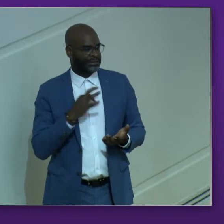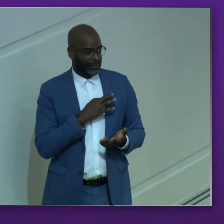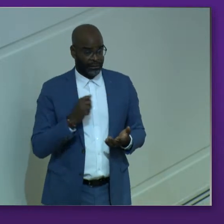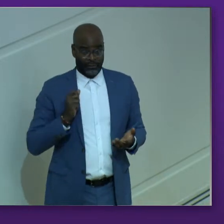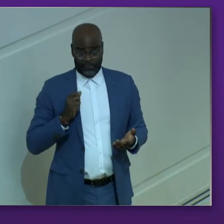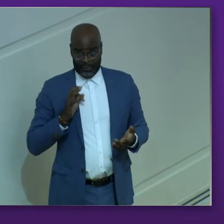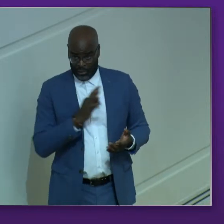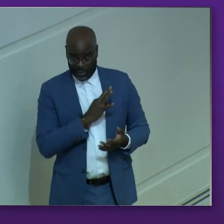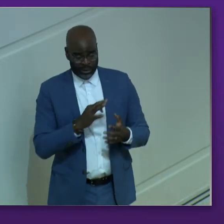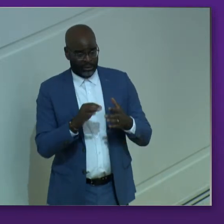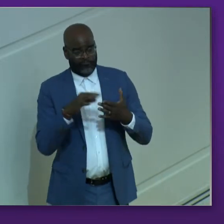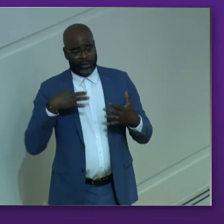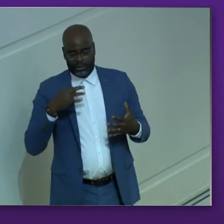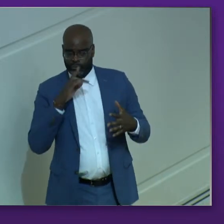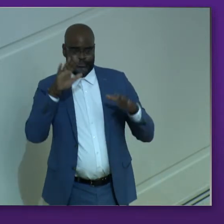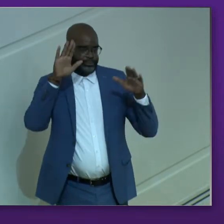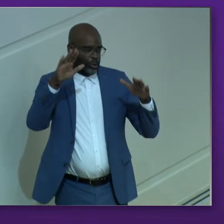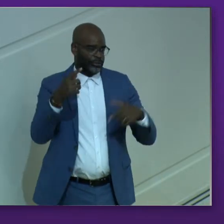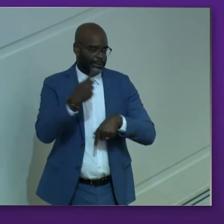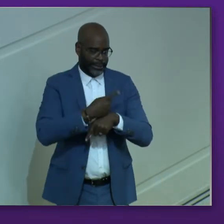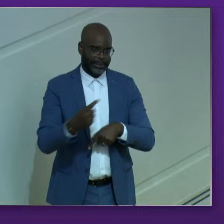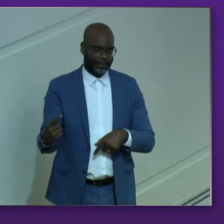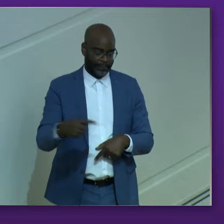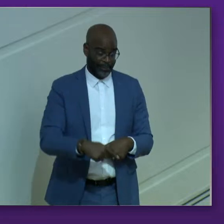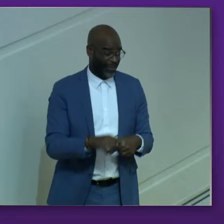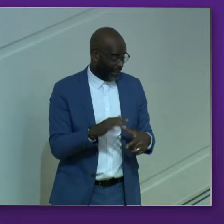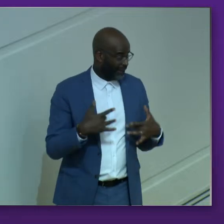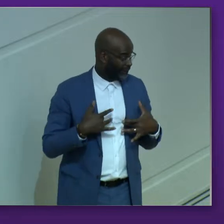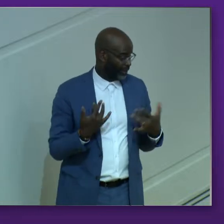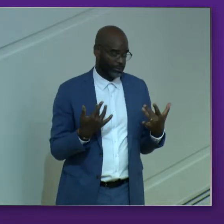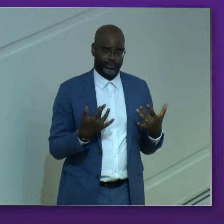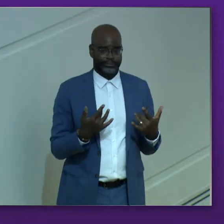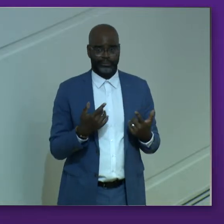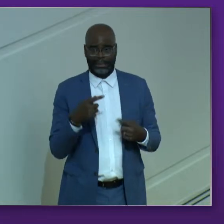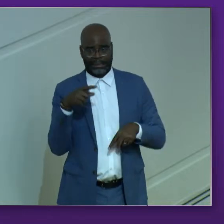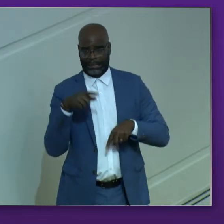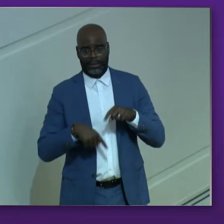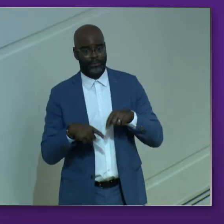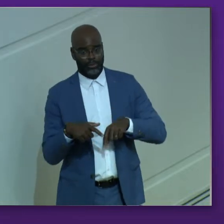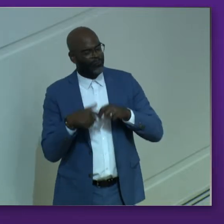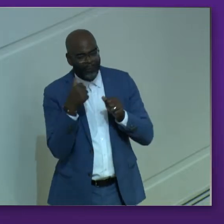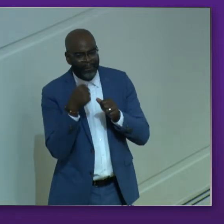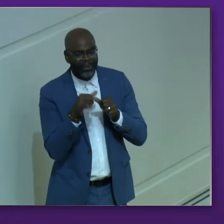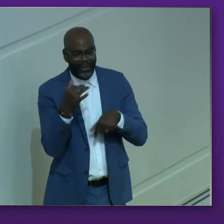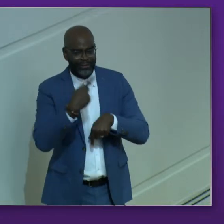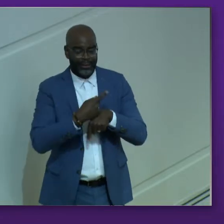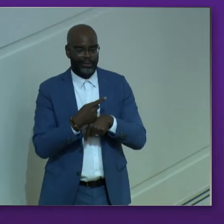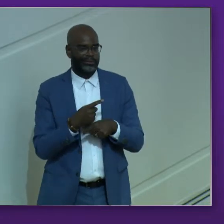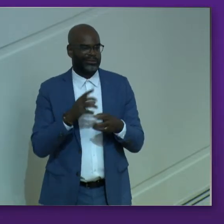THE BOY SCOUTS OF NATIONAL CAPITAL AREA HAD A SIMILAR IMPACT WITH ALMOST 200 SCOUTS AND STAFF VOLUNTEERS AS THEY